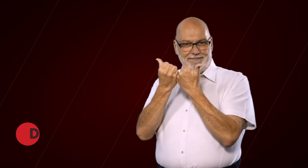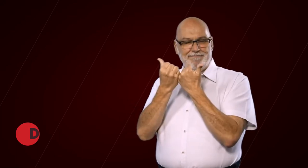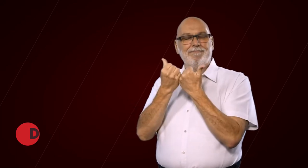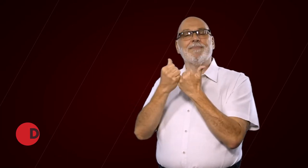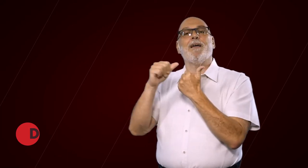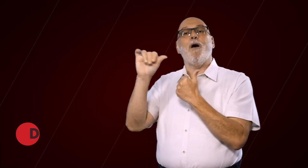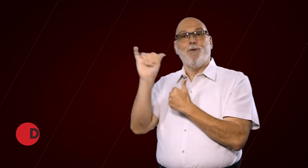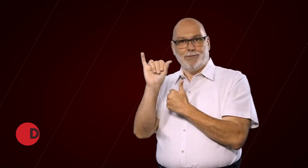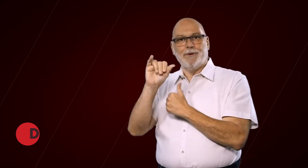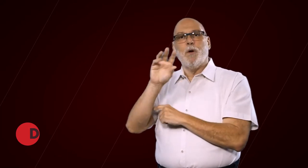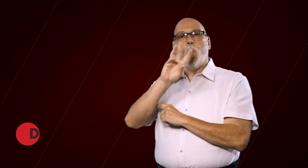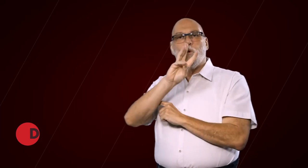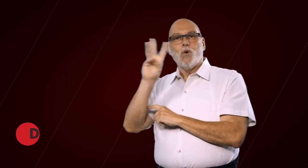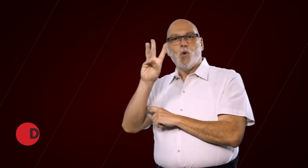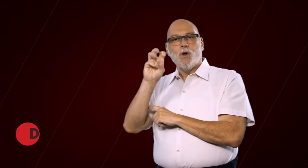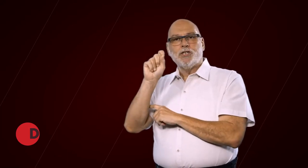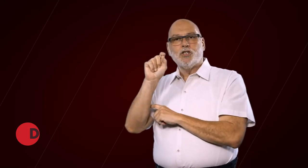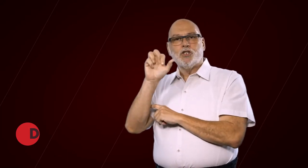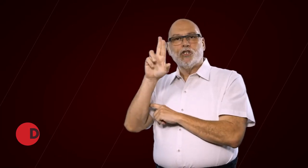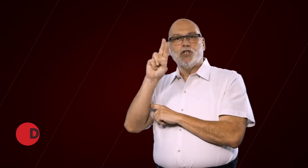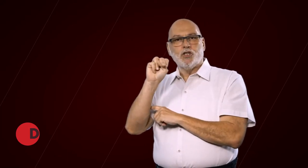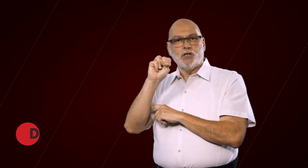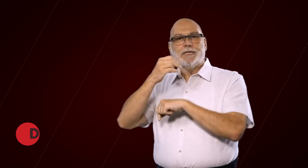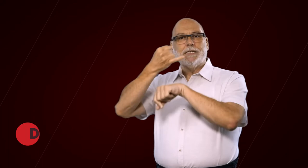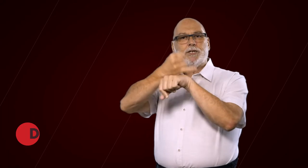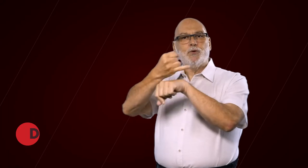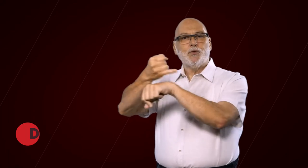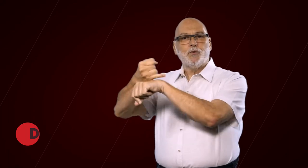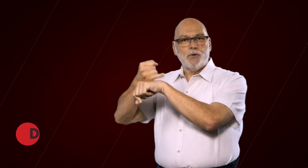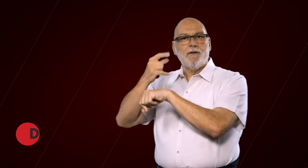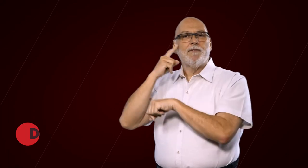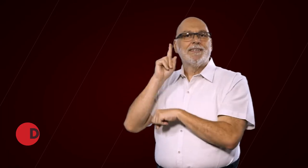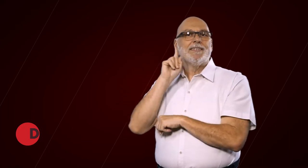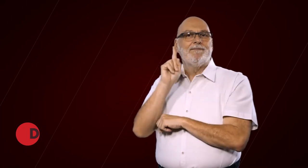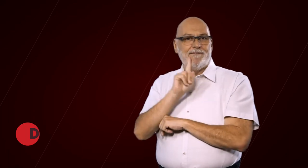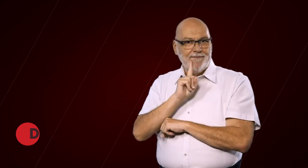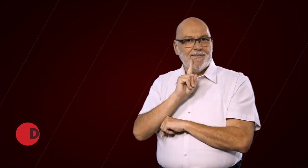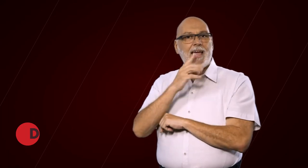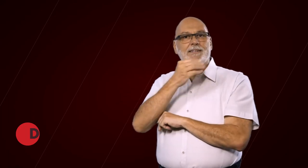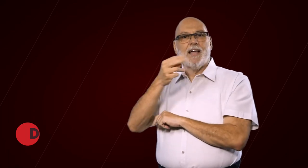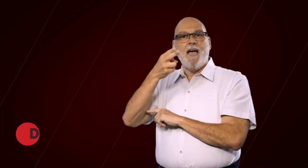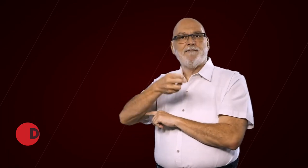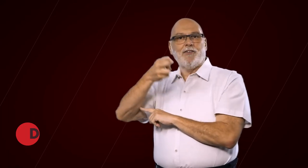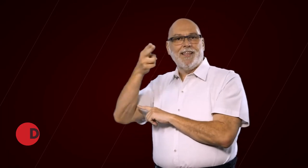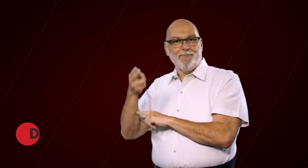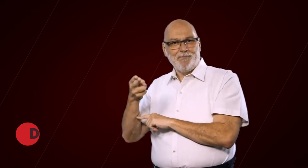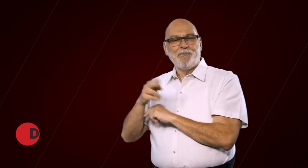and Western Institute for the Deaf and Hard of Hearing